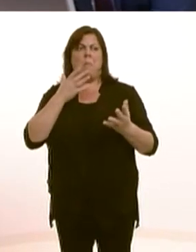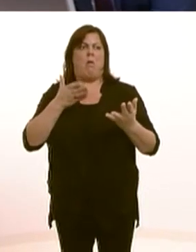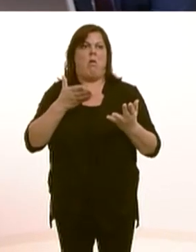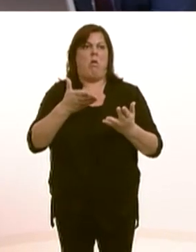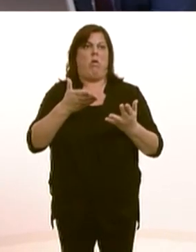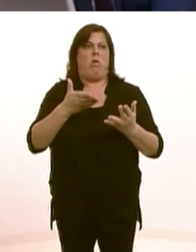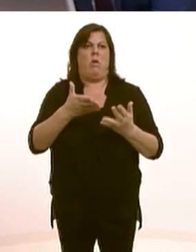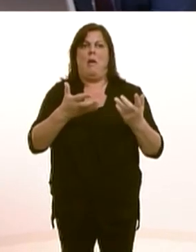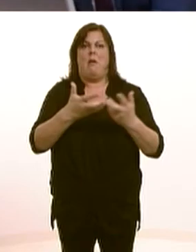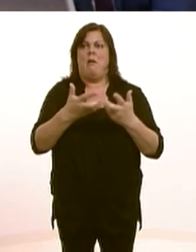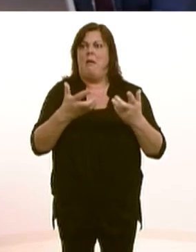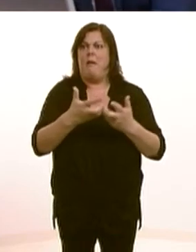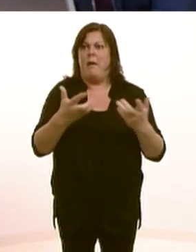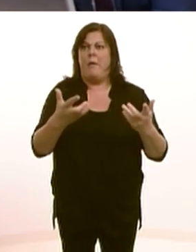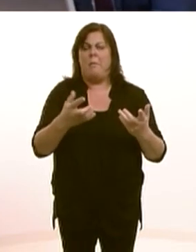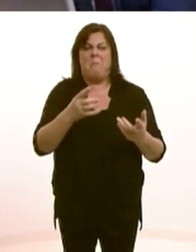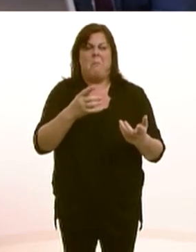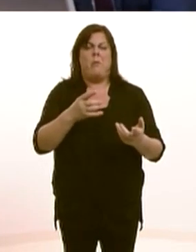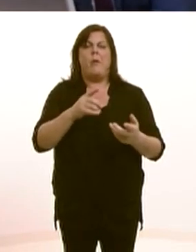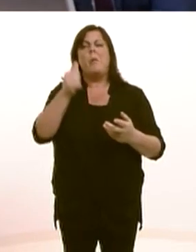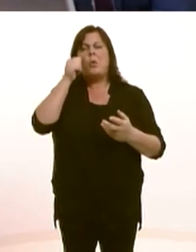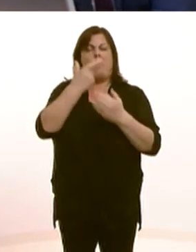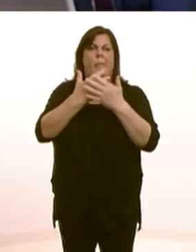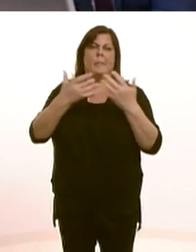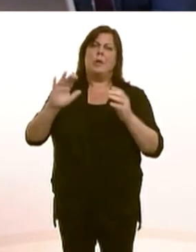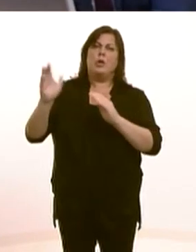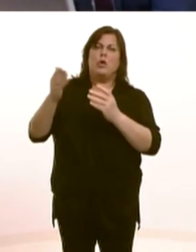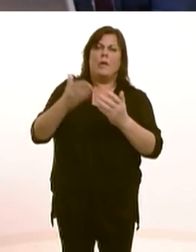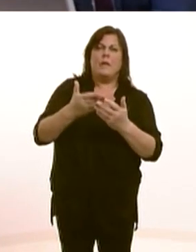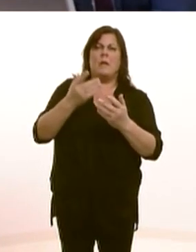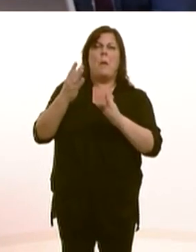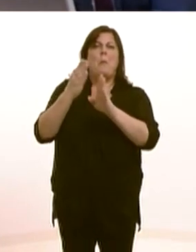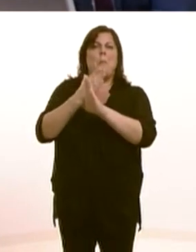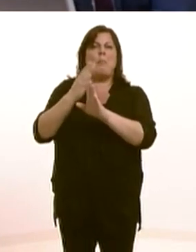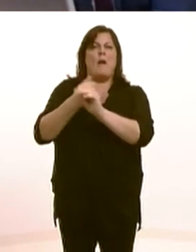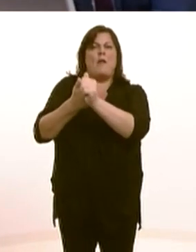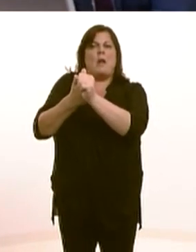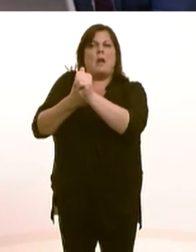We know there are many, many services across Wales that are run by private companies, but canít operate without a public subsidy.